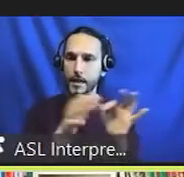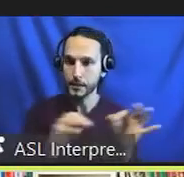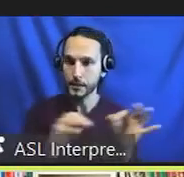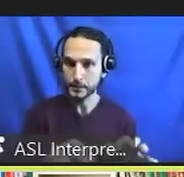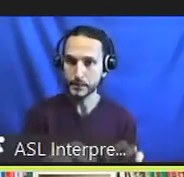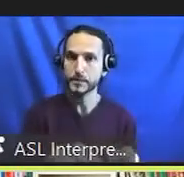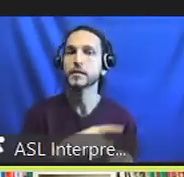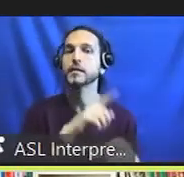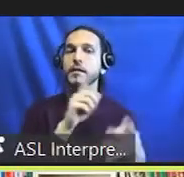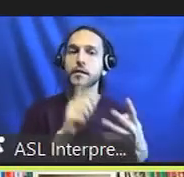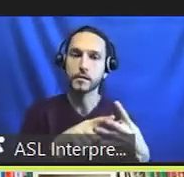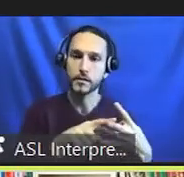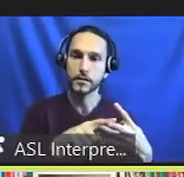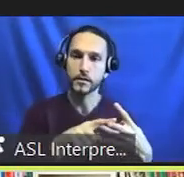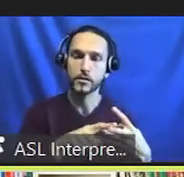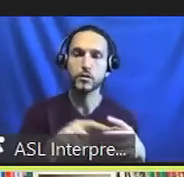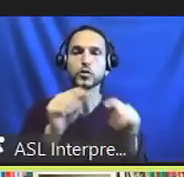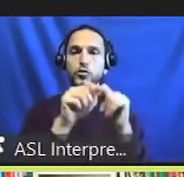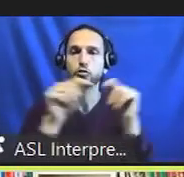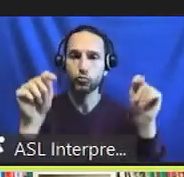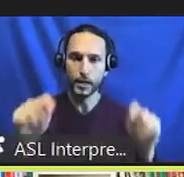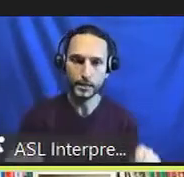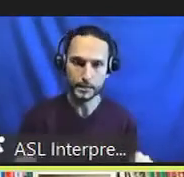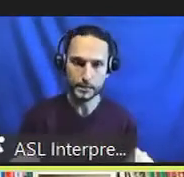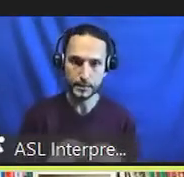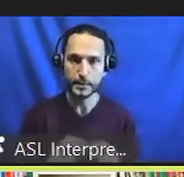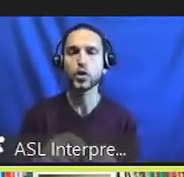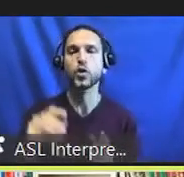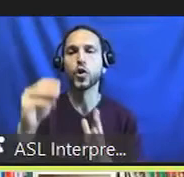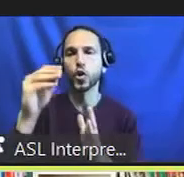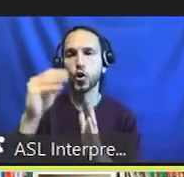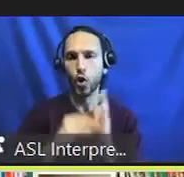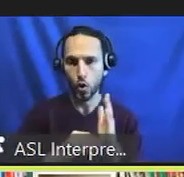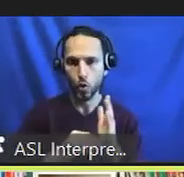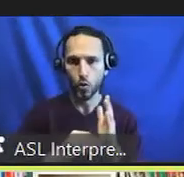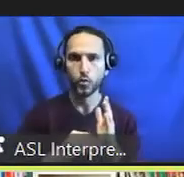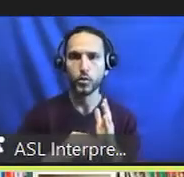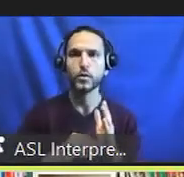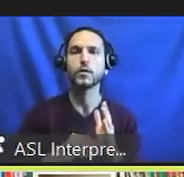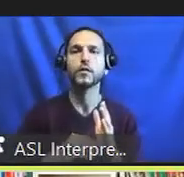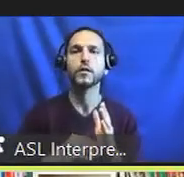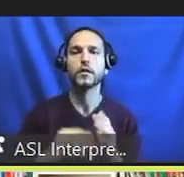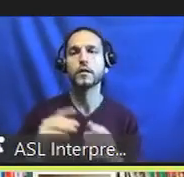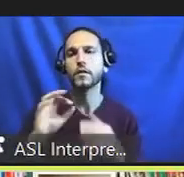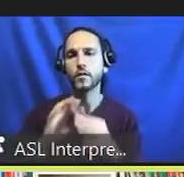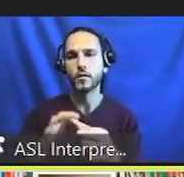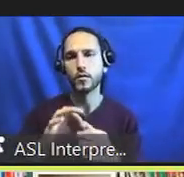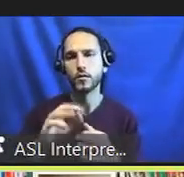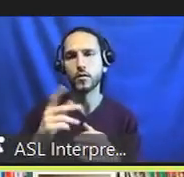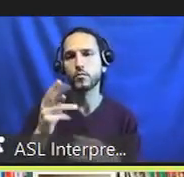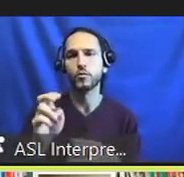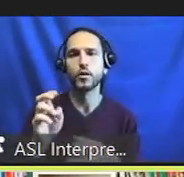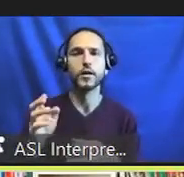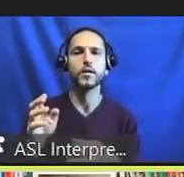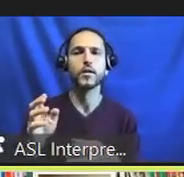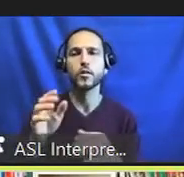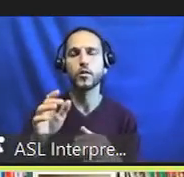The second is transcription and notetaking. So that's primarily for pre-recorded audio files.